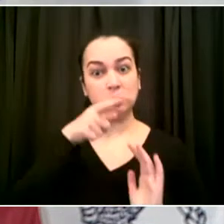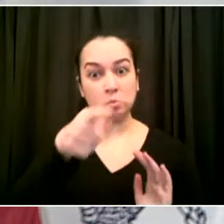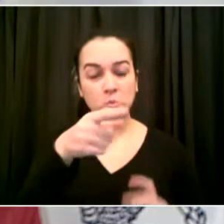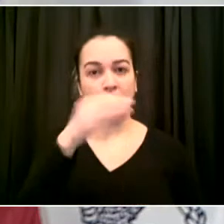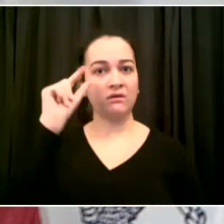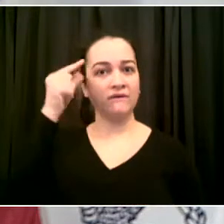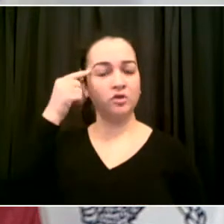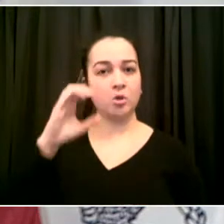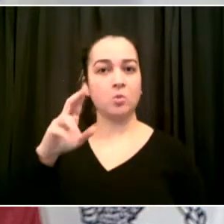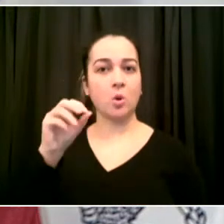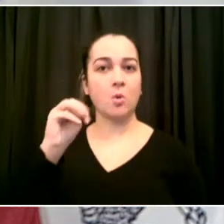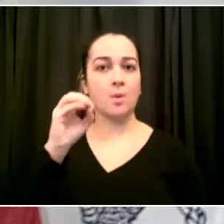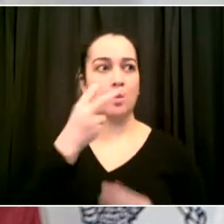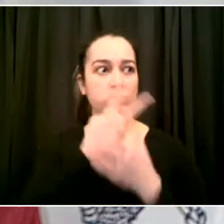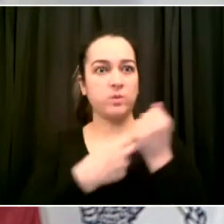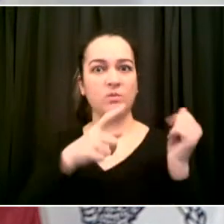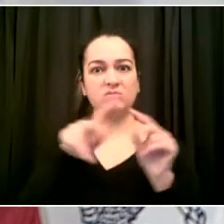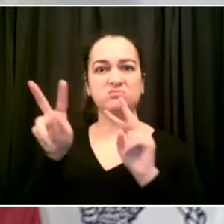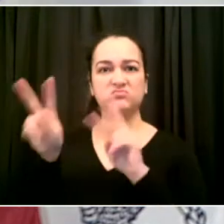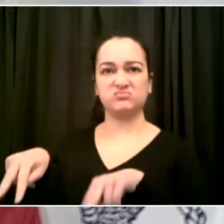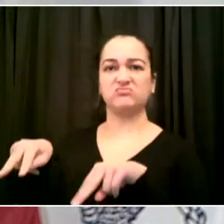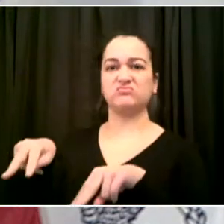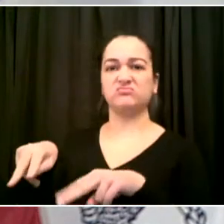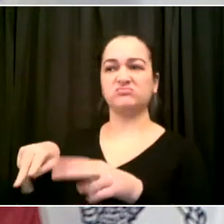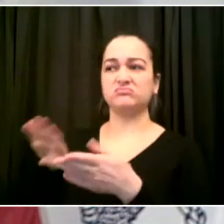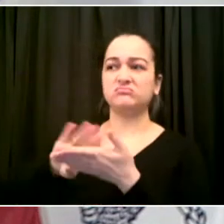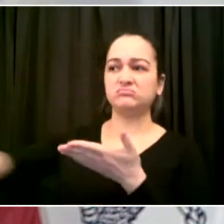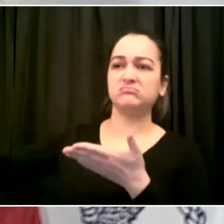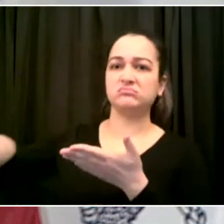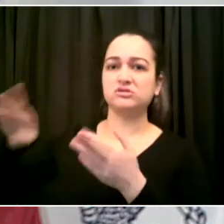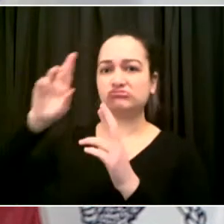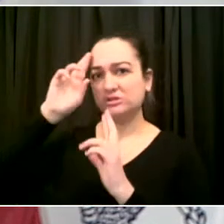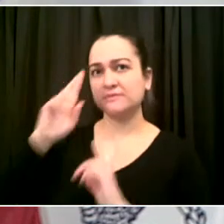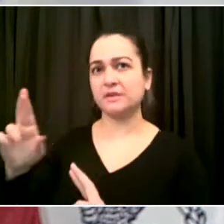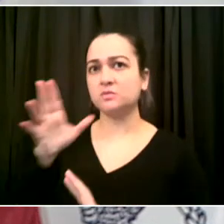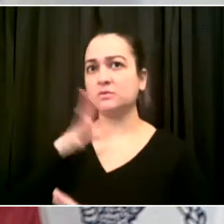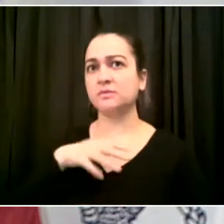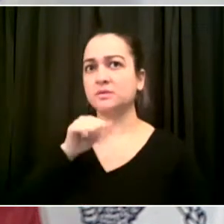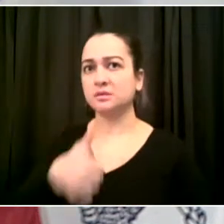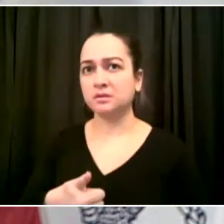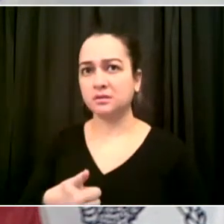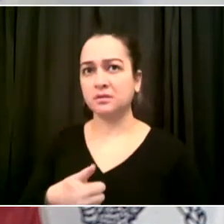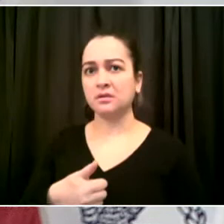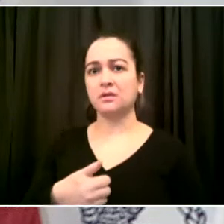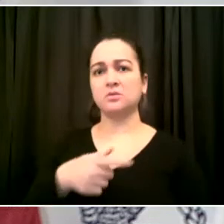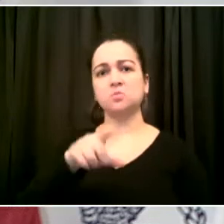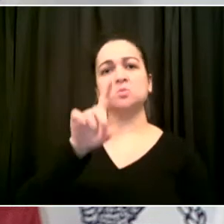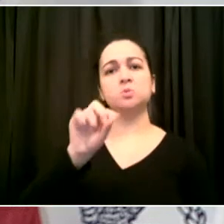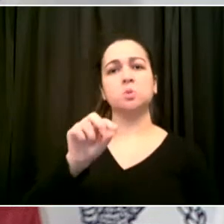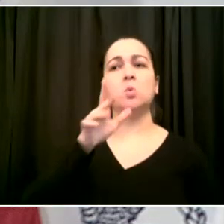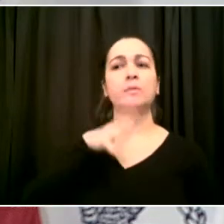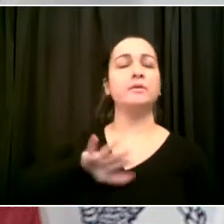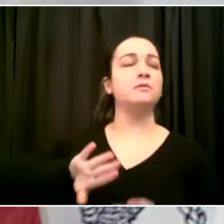FAASHIOOAN NDNDMA D THEM FEEL HER WORD WAS MARGRGALINIZIZ. ED I I ONWDEDER HOWOWY